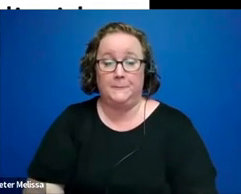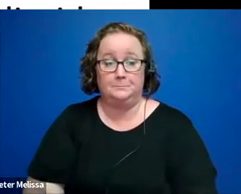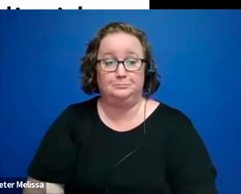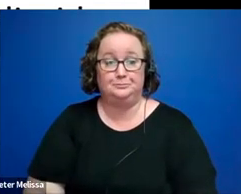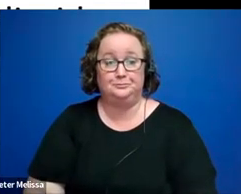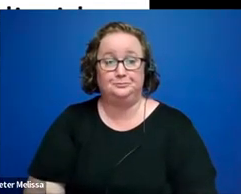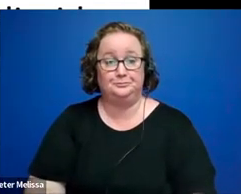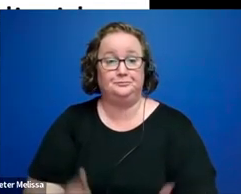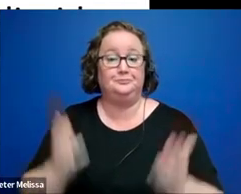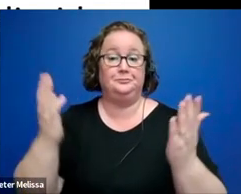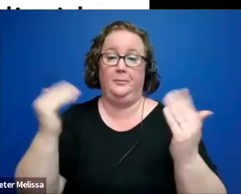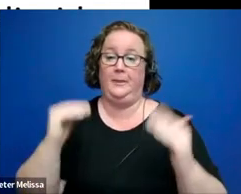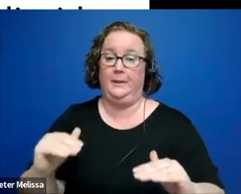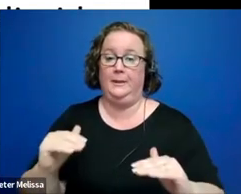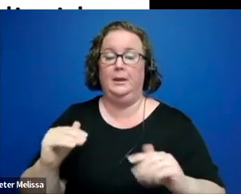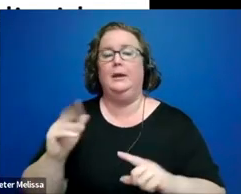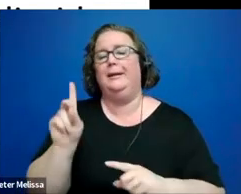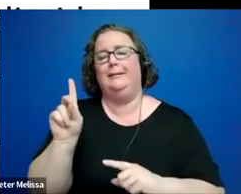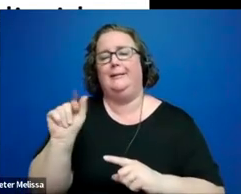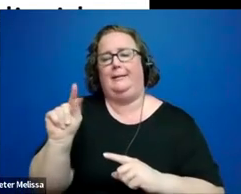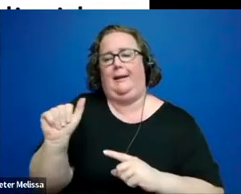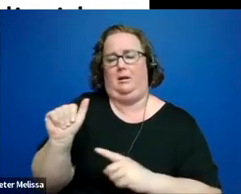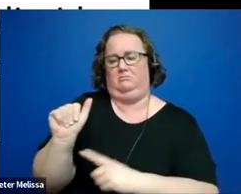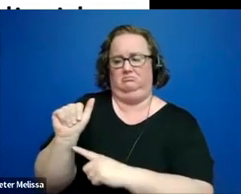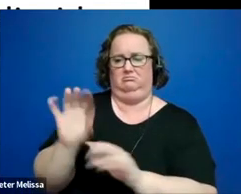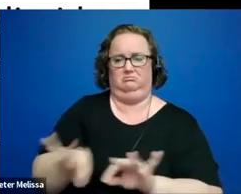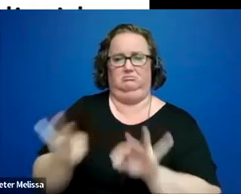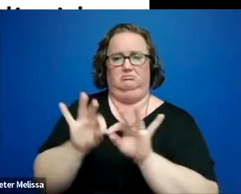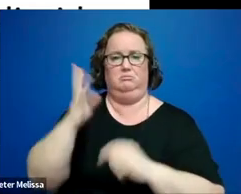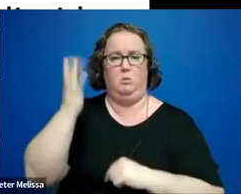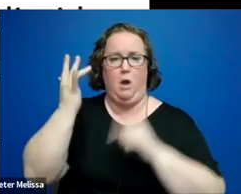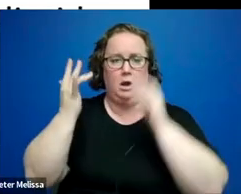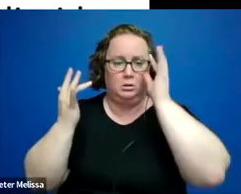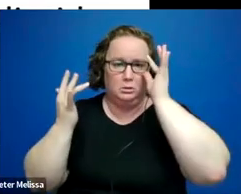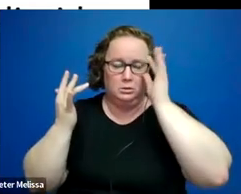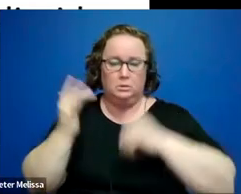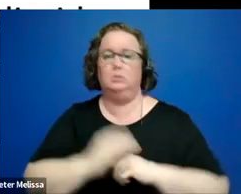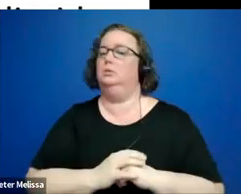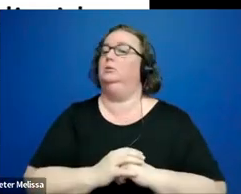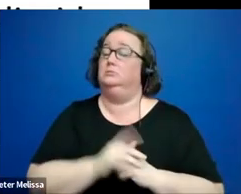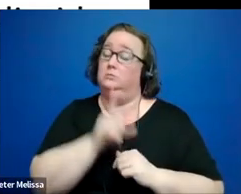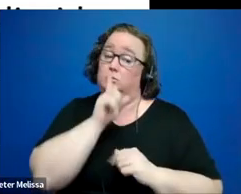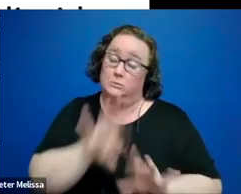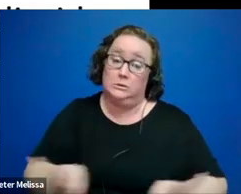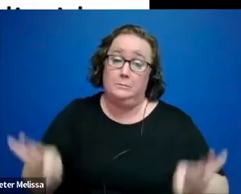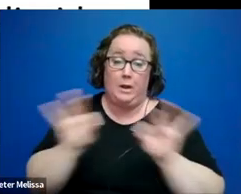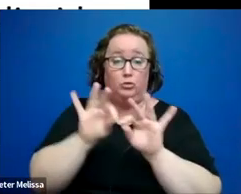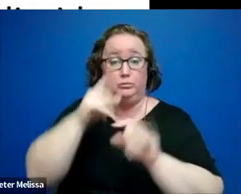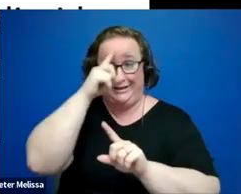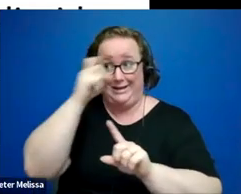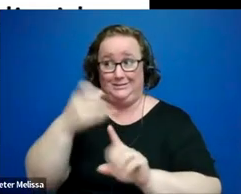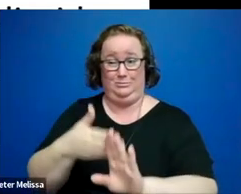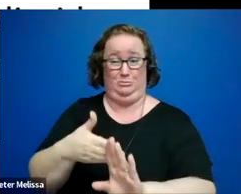So why does the data matter? It matters because prior to this, research on racial